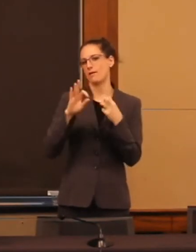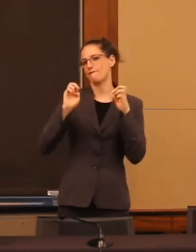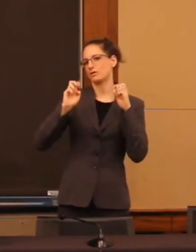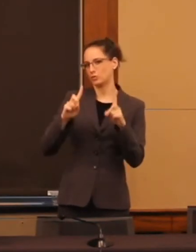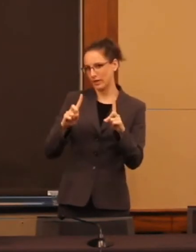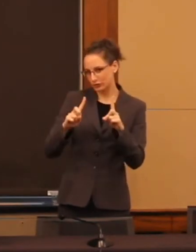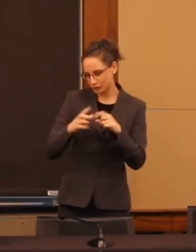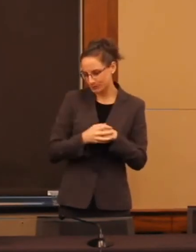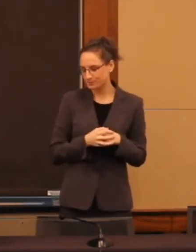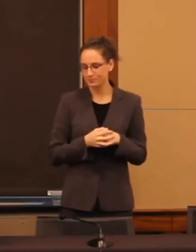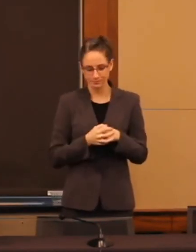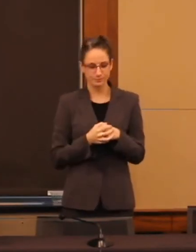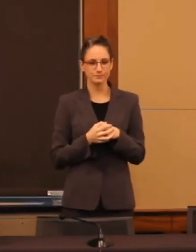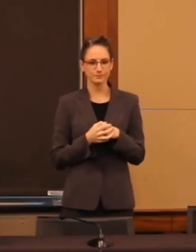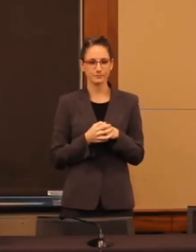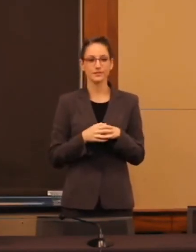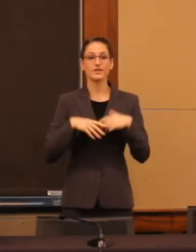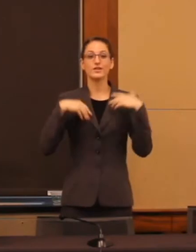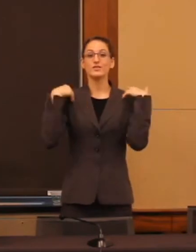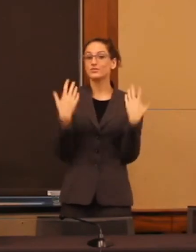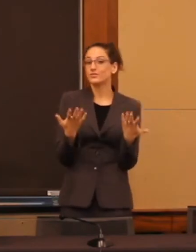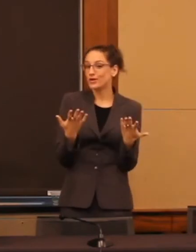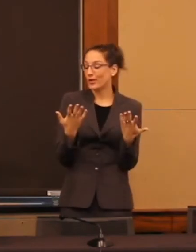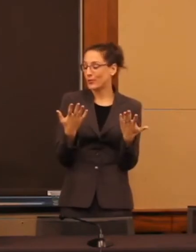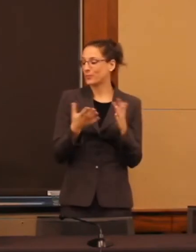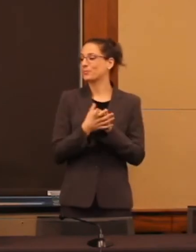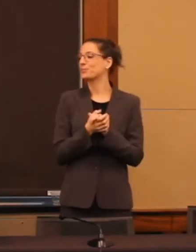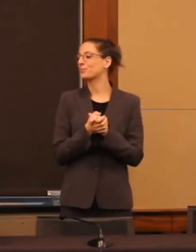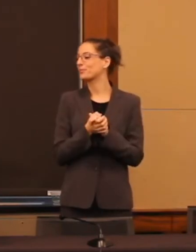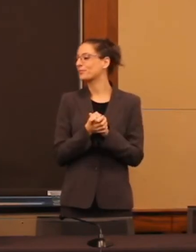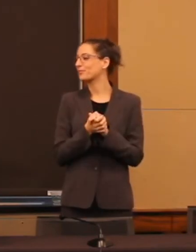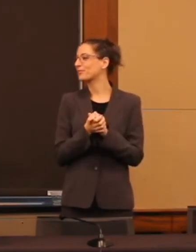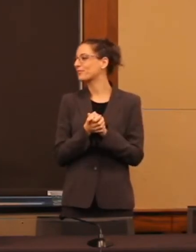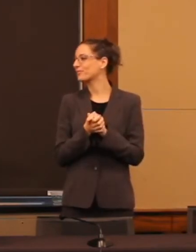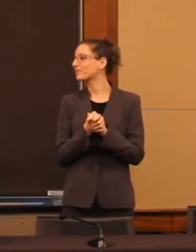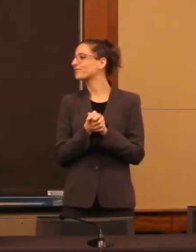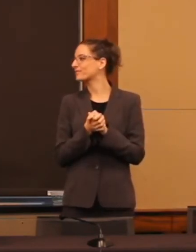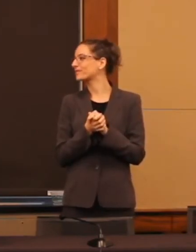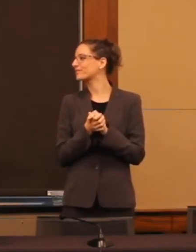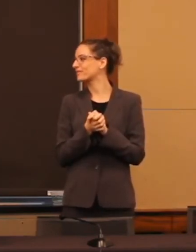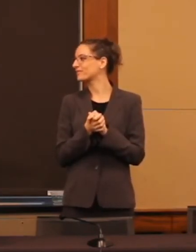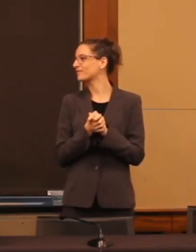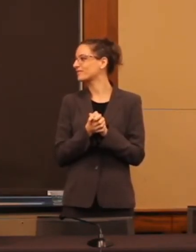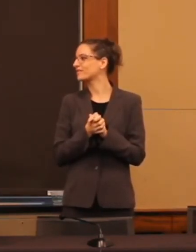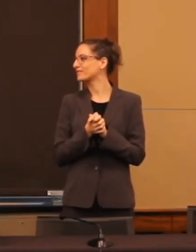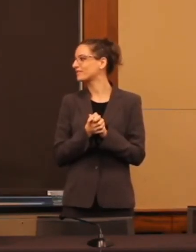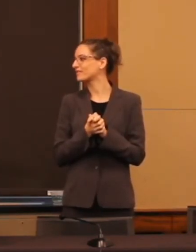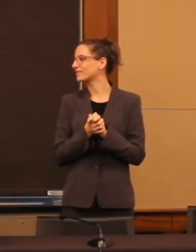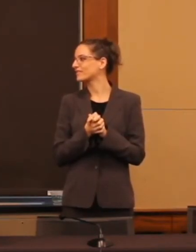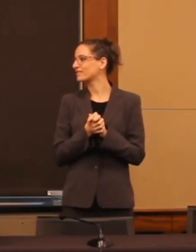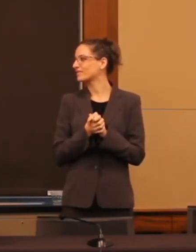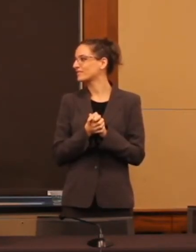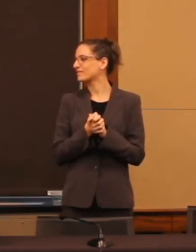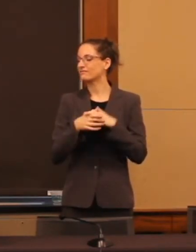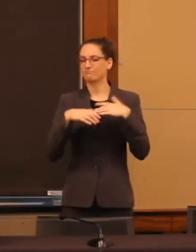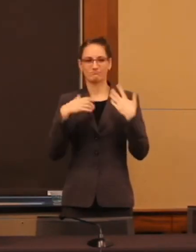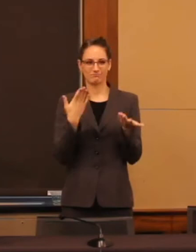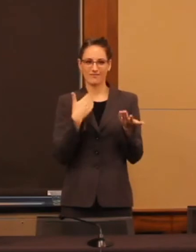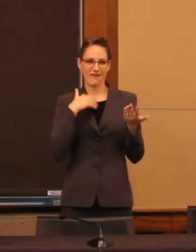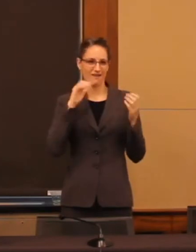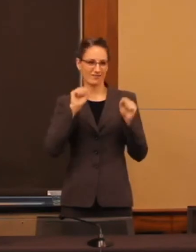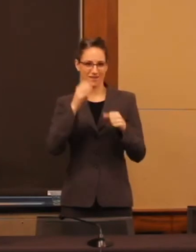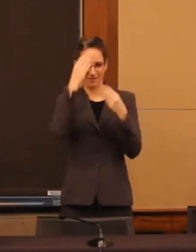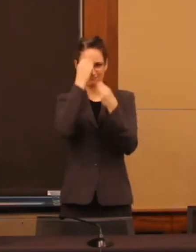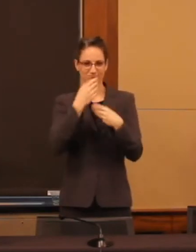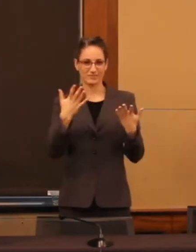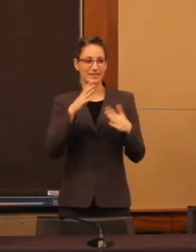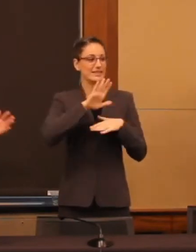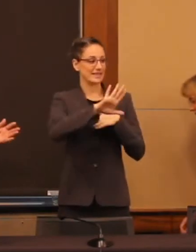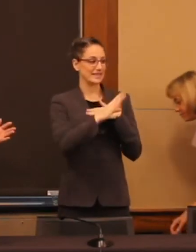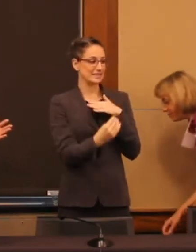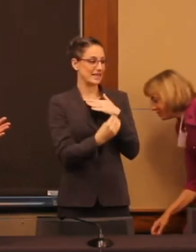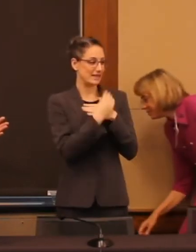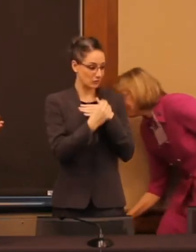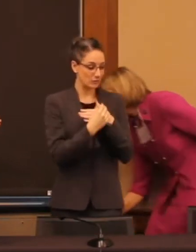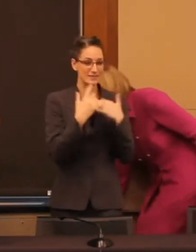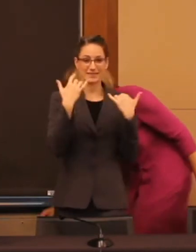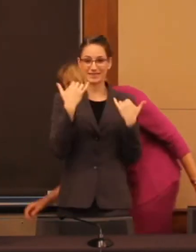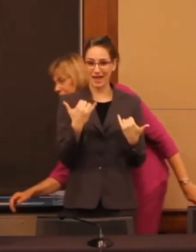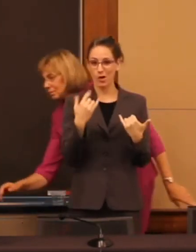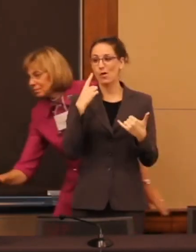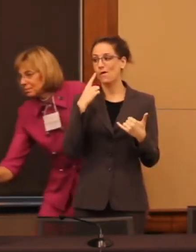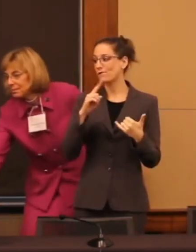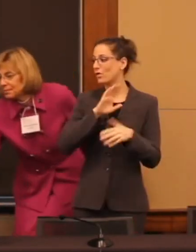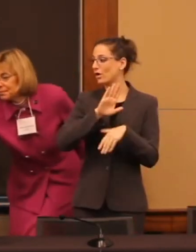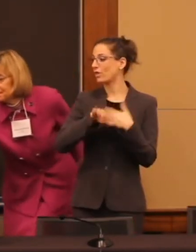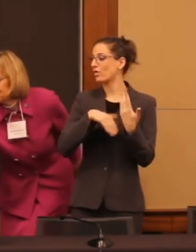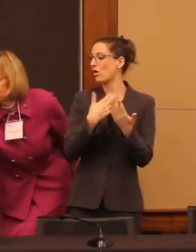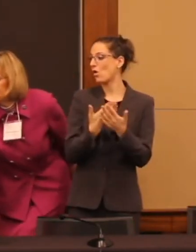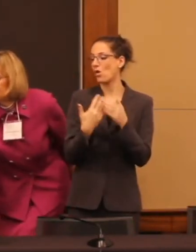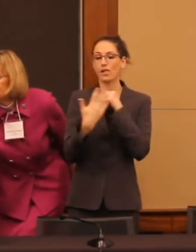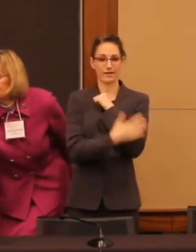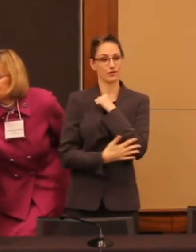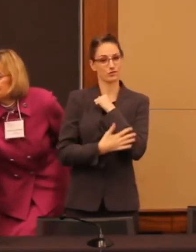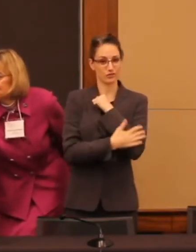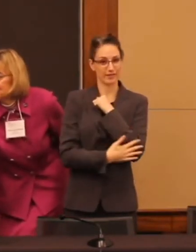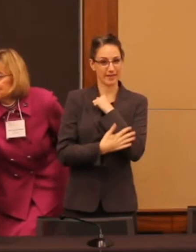So, let me just say that his influence now is on the whole country, but when he was younger,